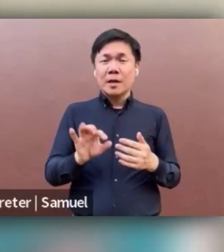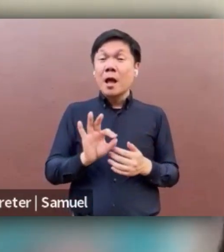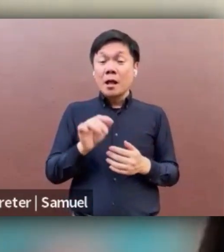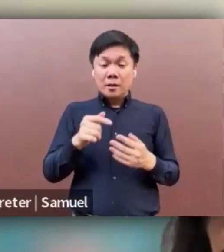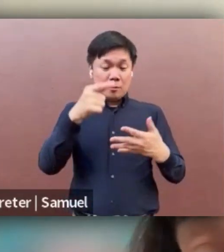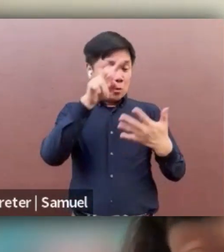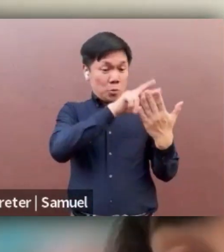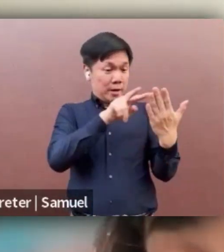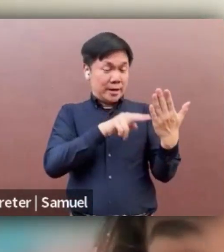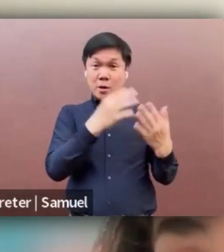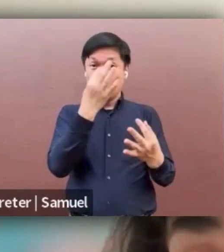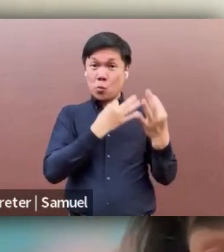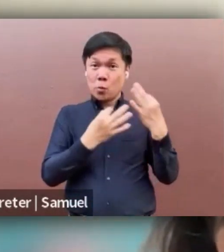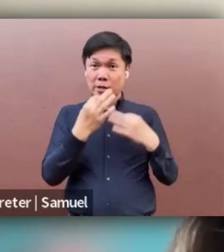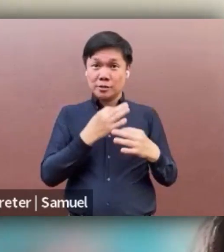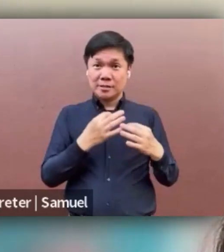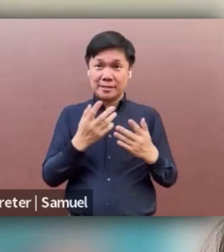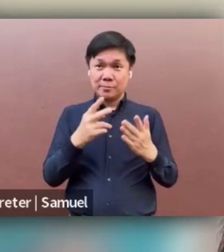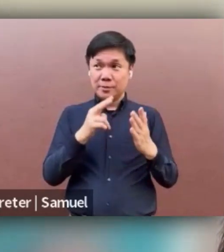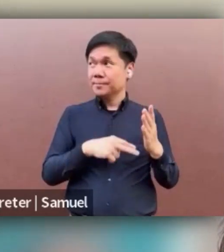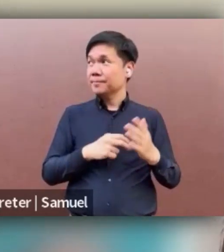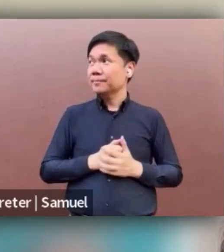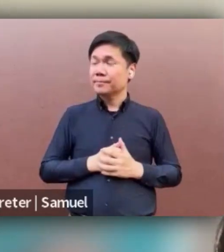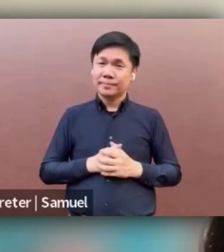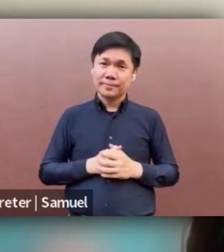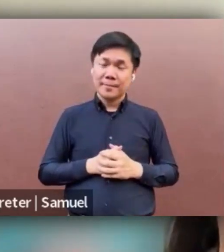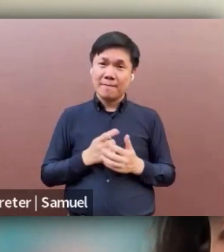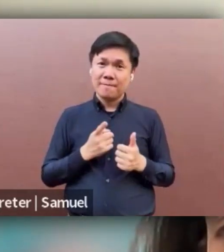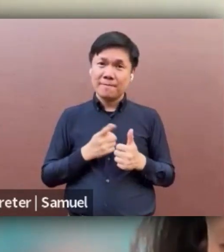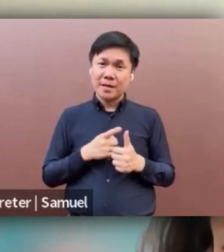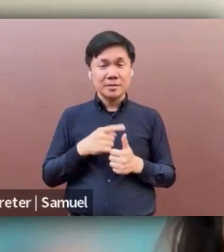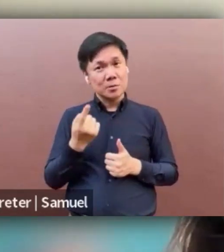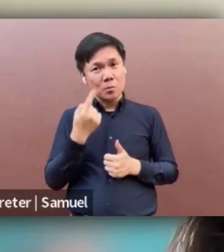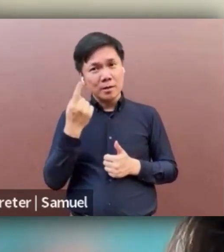Well, there was also a couple of questions here in the chat as I see them.